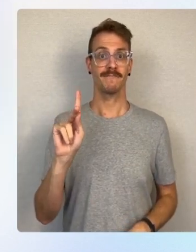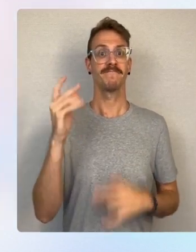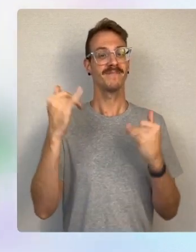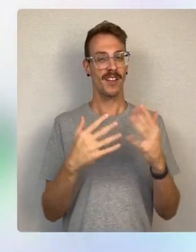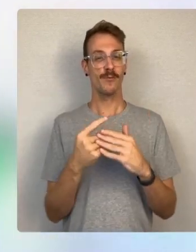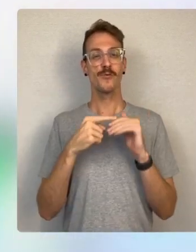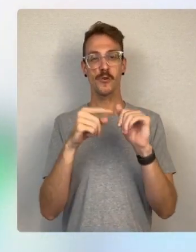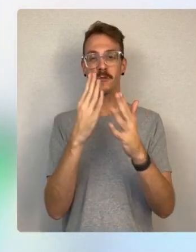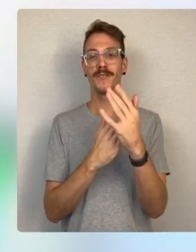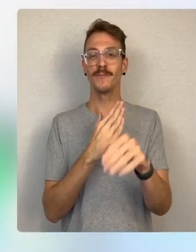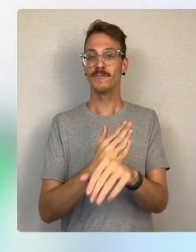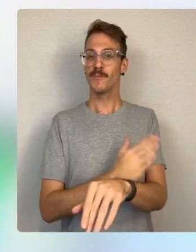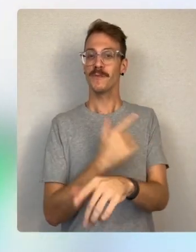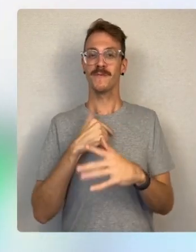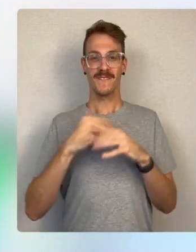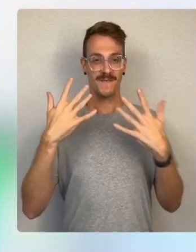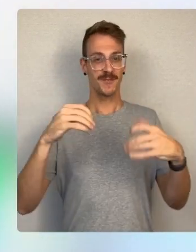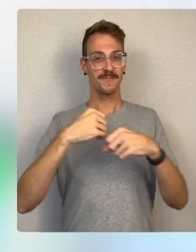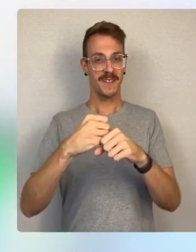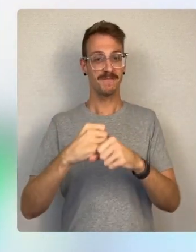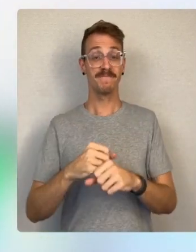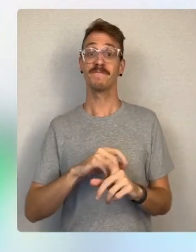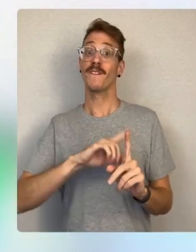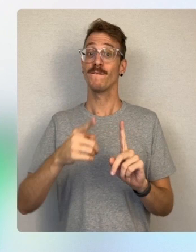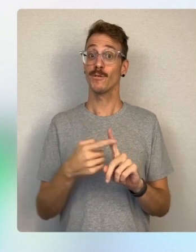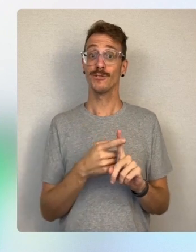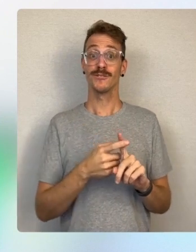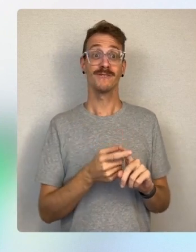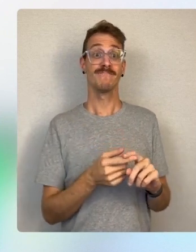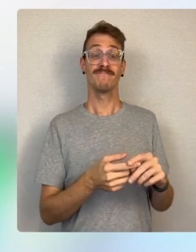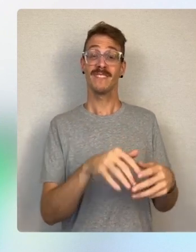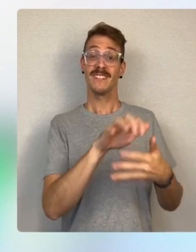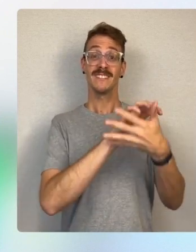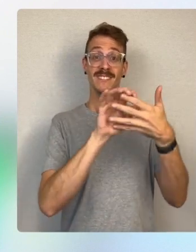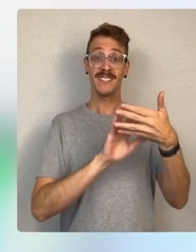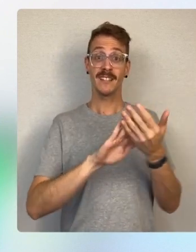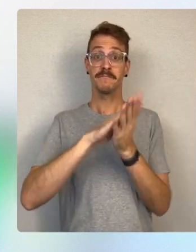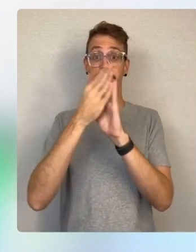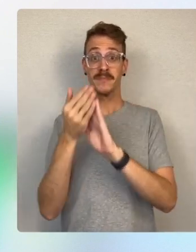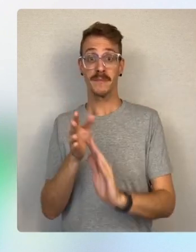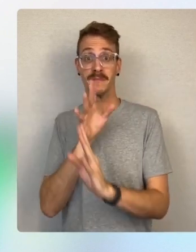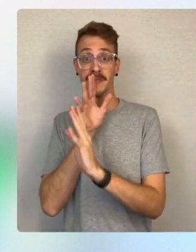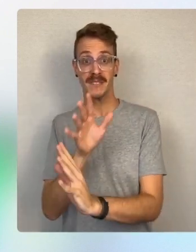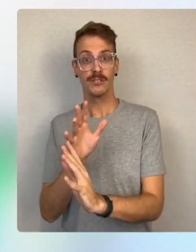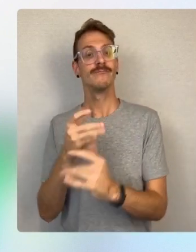Now let's check out the improvements that we've been making. First, text-to-speech is now available,